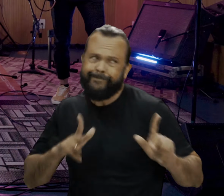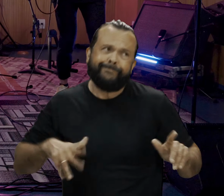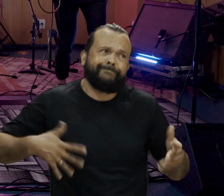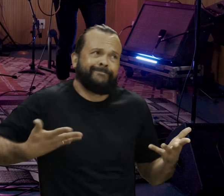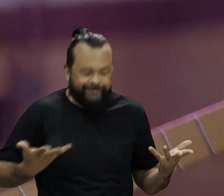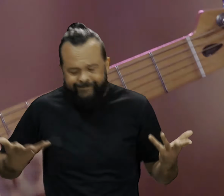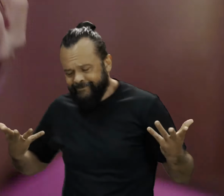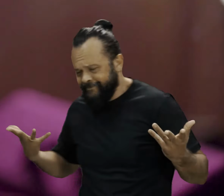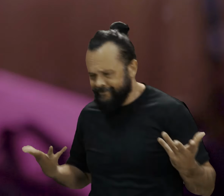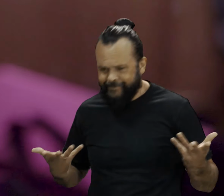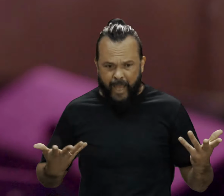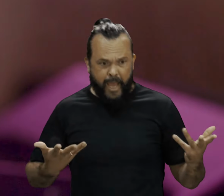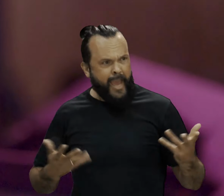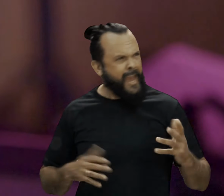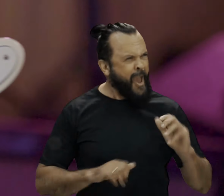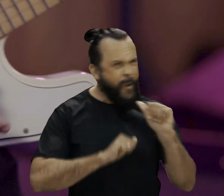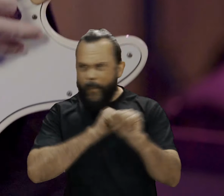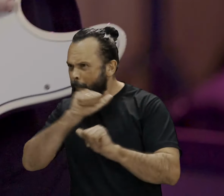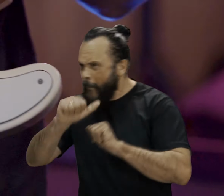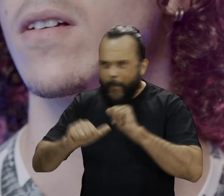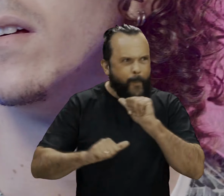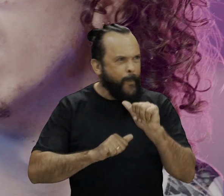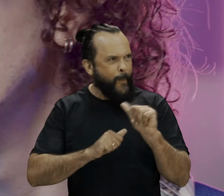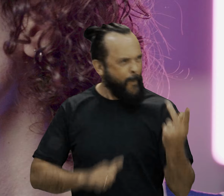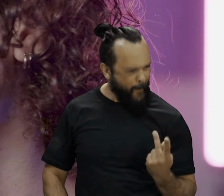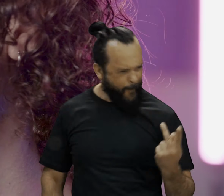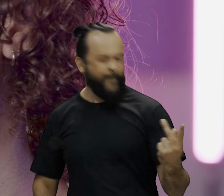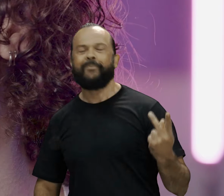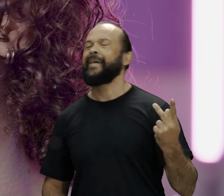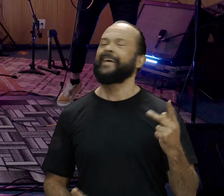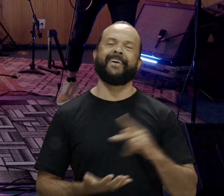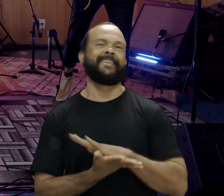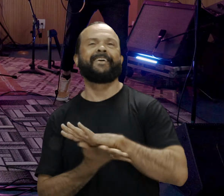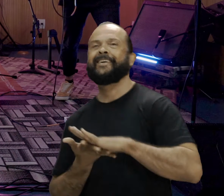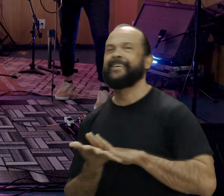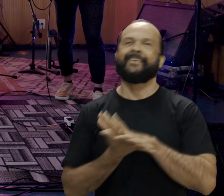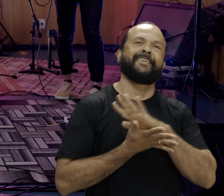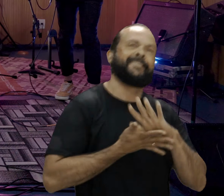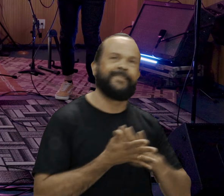I wouldn't change a thing, nothing